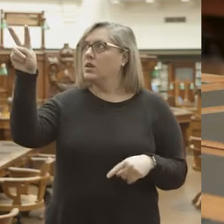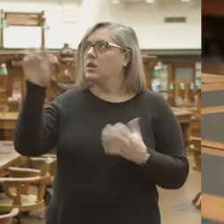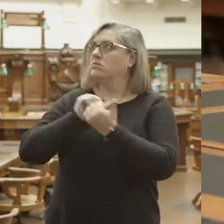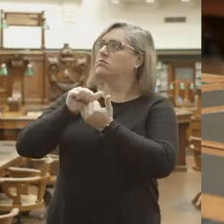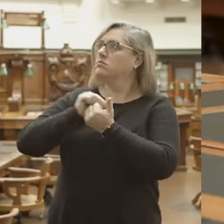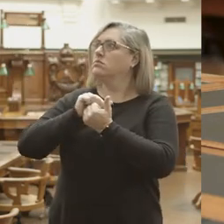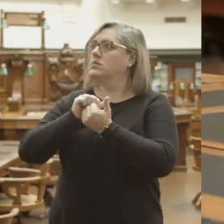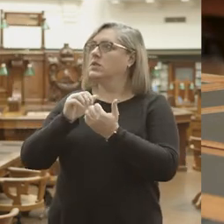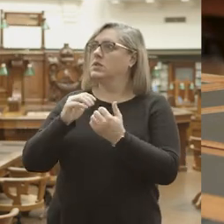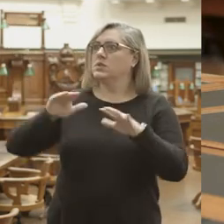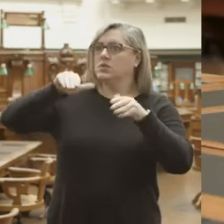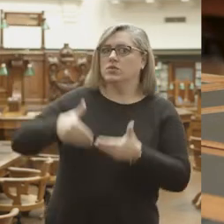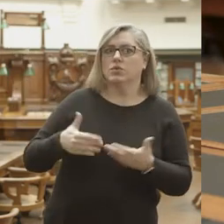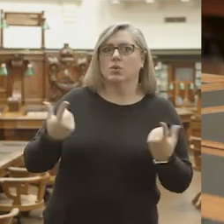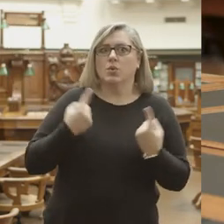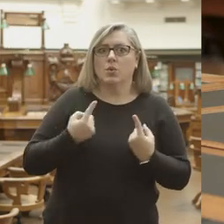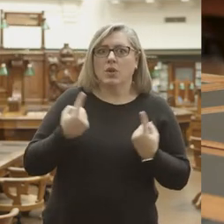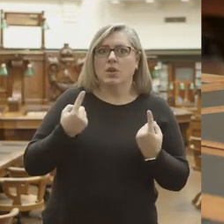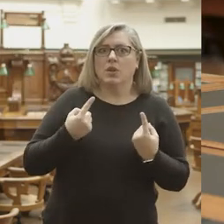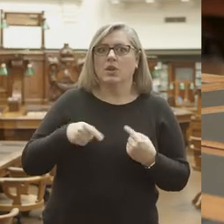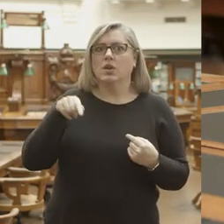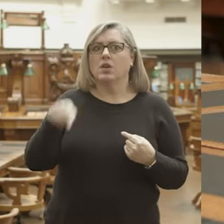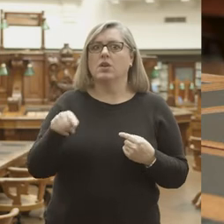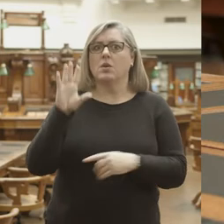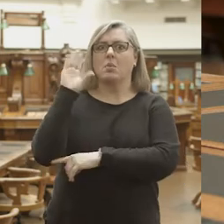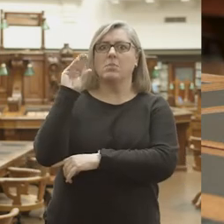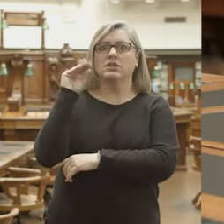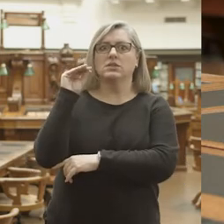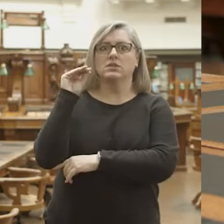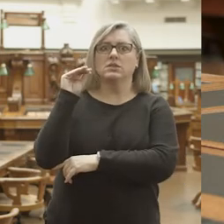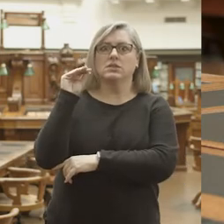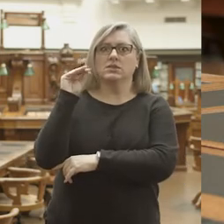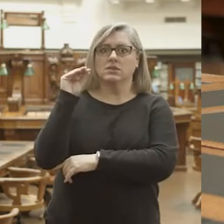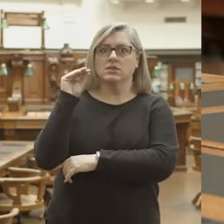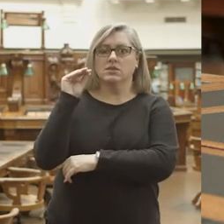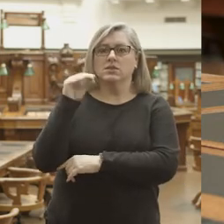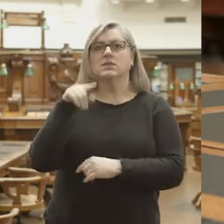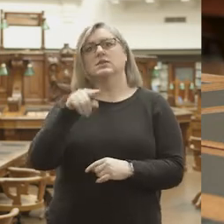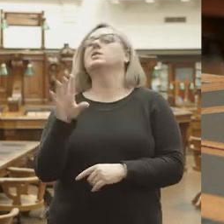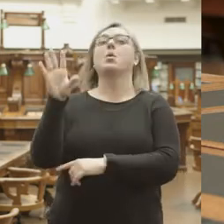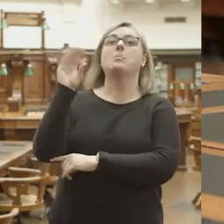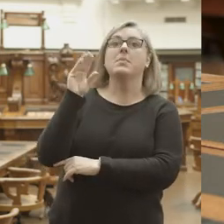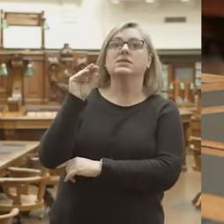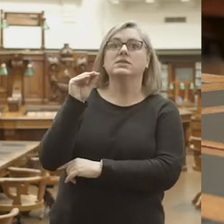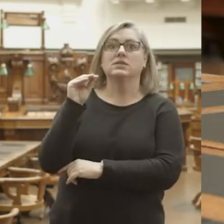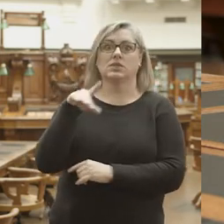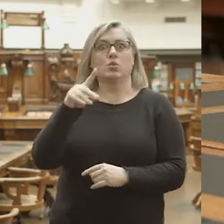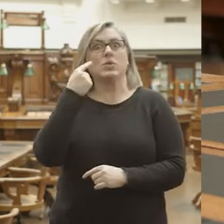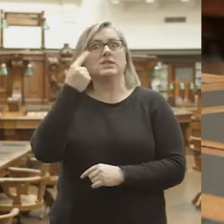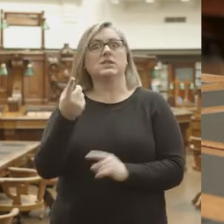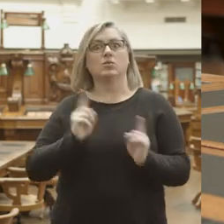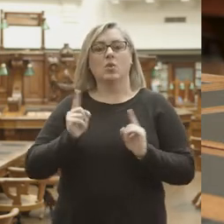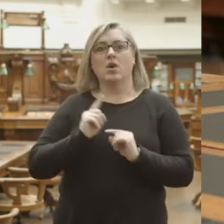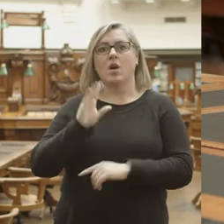and introduce a puppet, it's a puppet. So you'll see that it looks